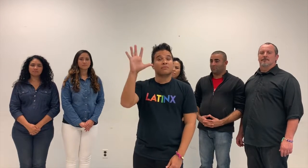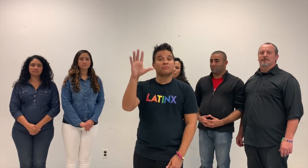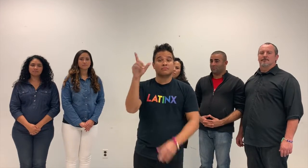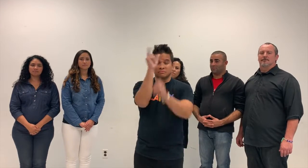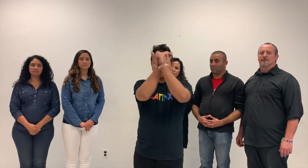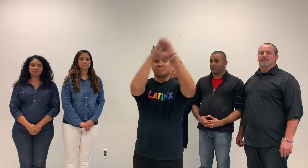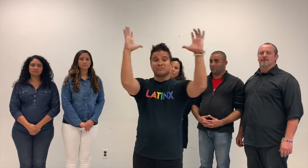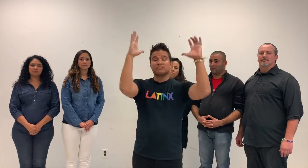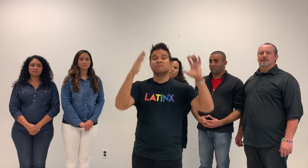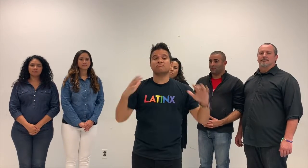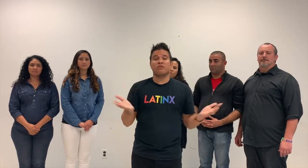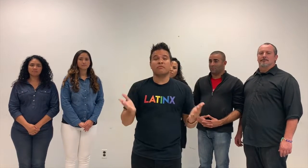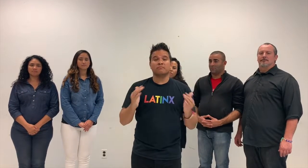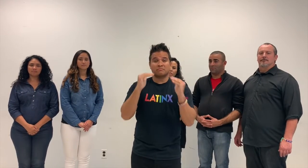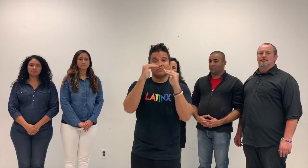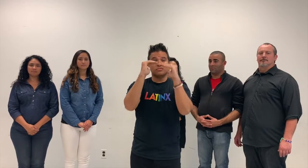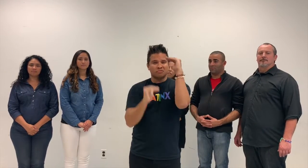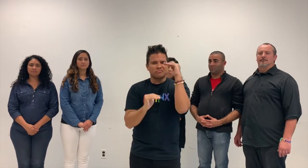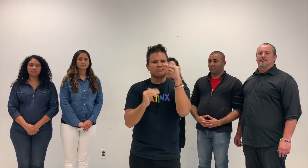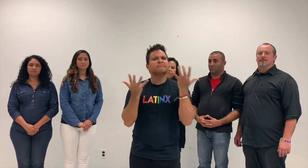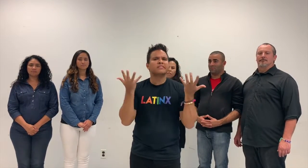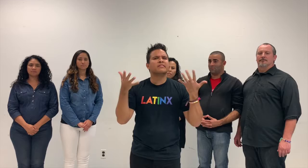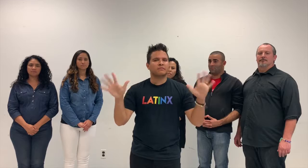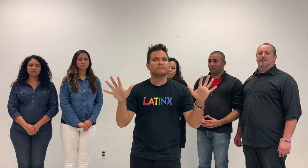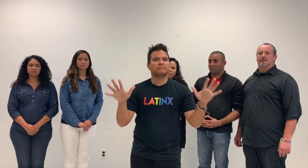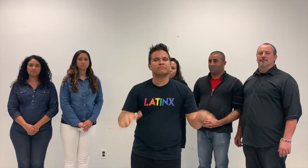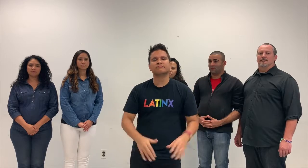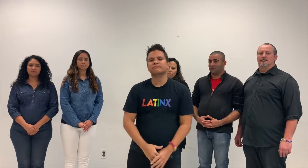Council de Manos’ mission is to end injustice.